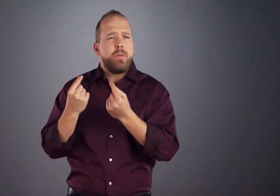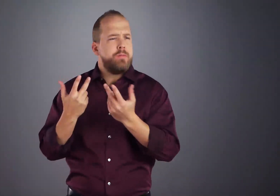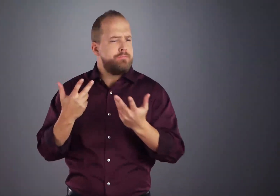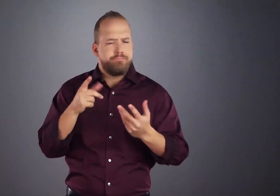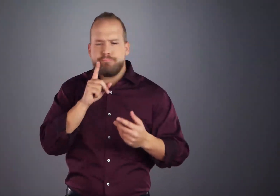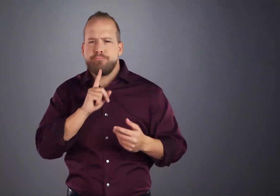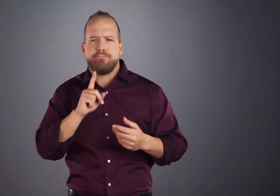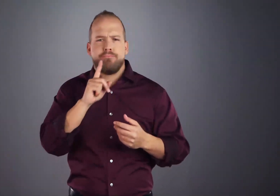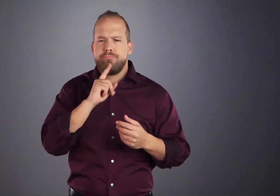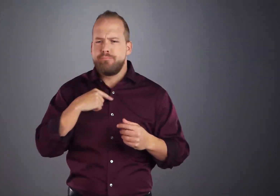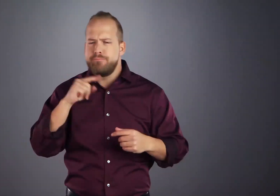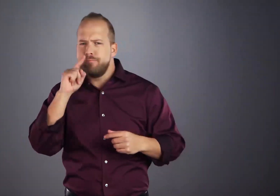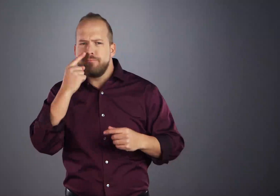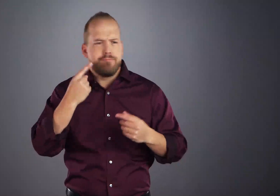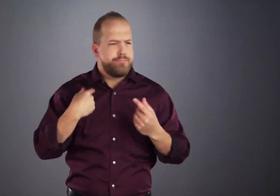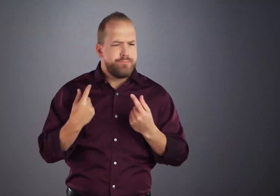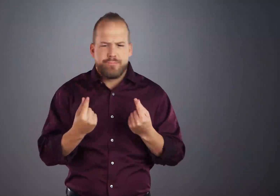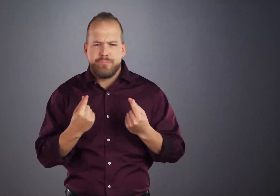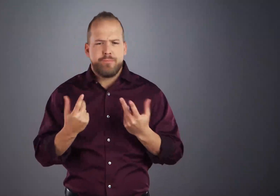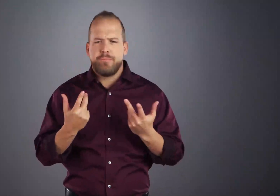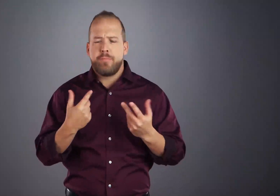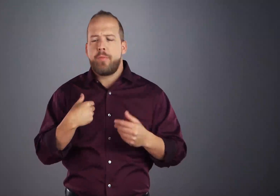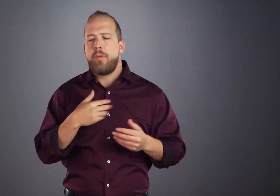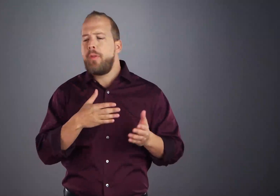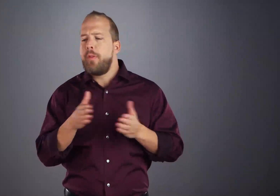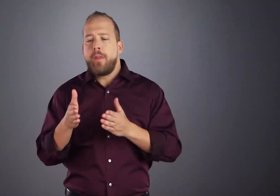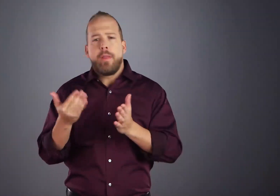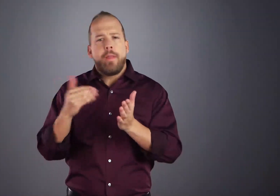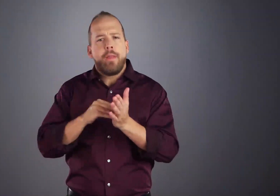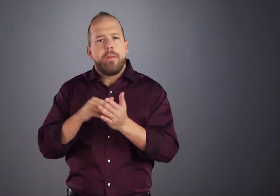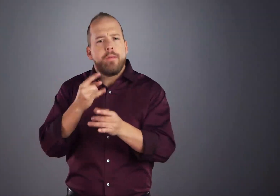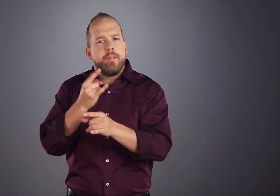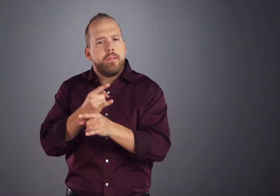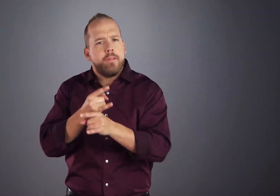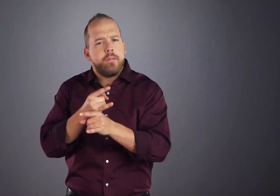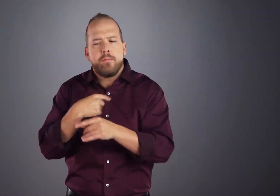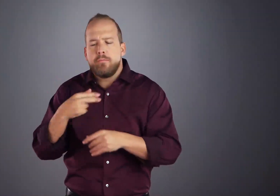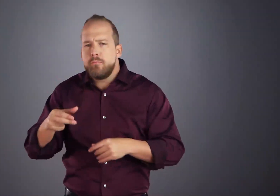I was very lonely and again turned to alcohol.